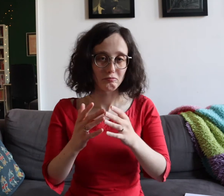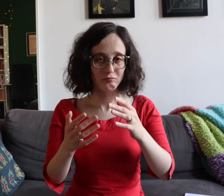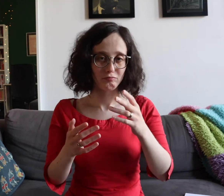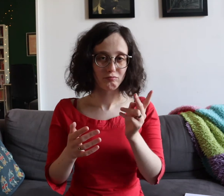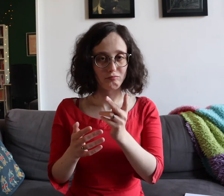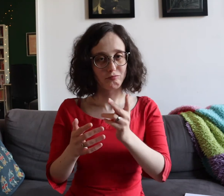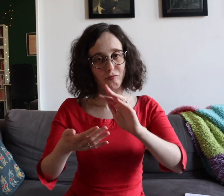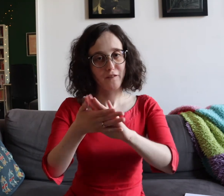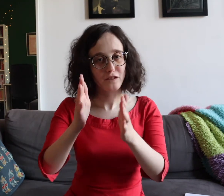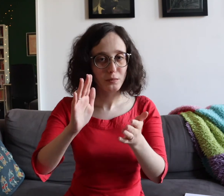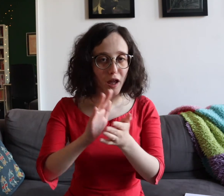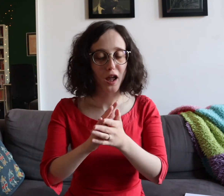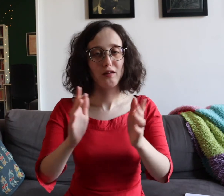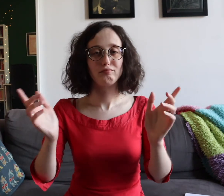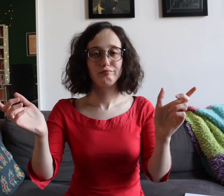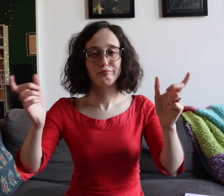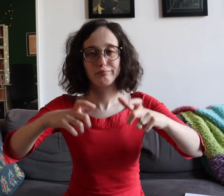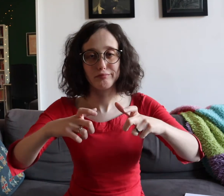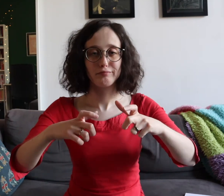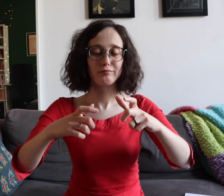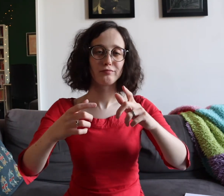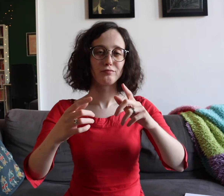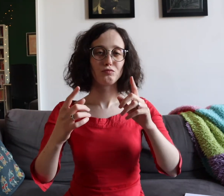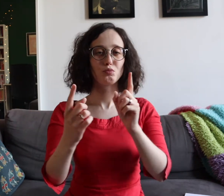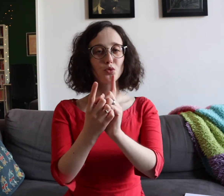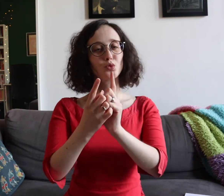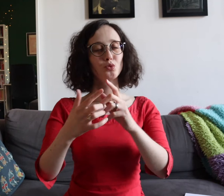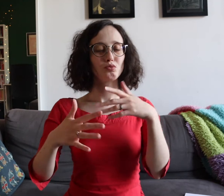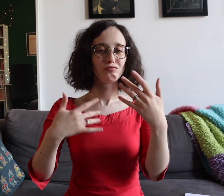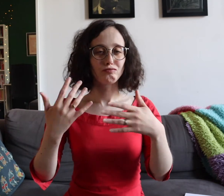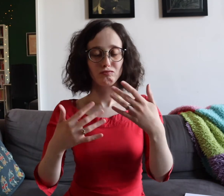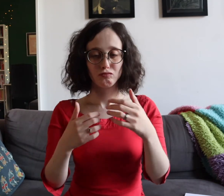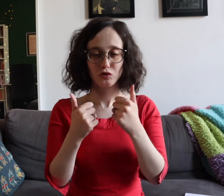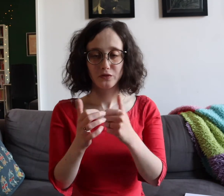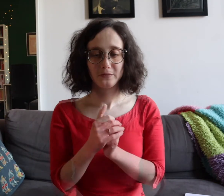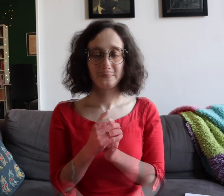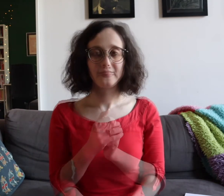They make arrangement to get together and meet each other, all nice and good.